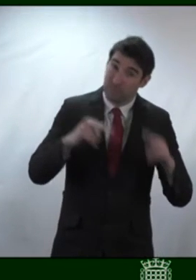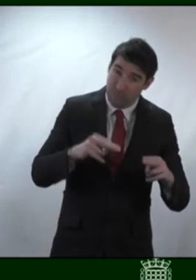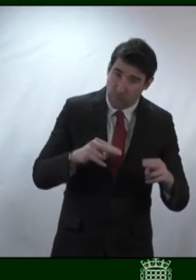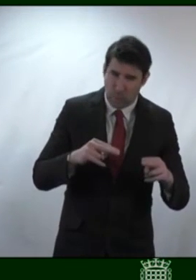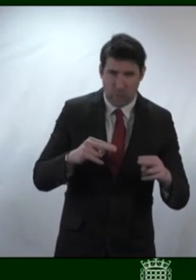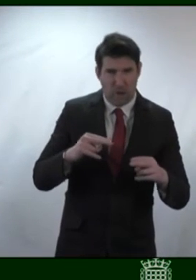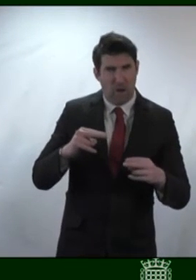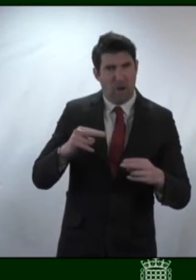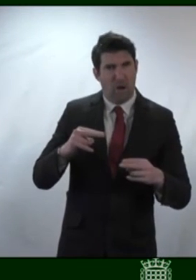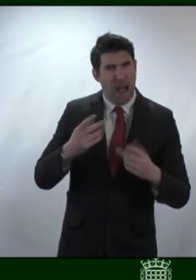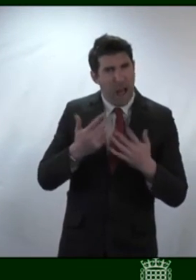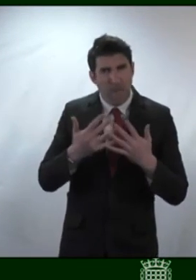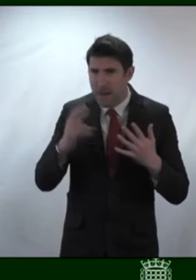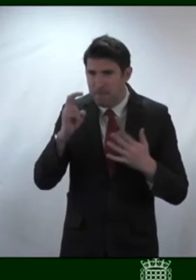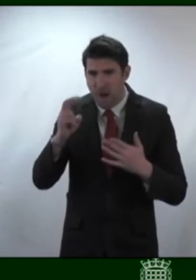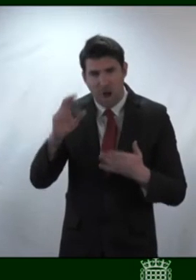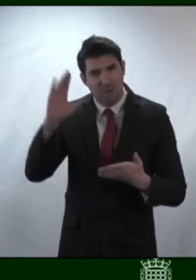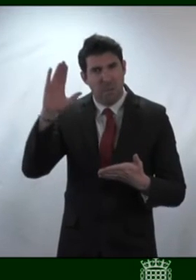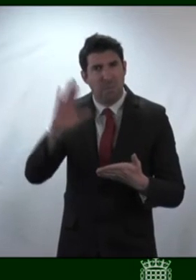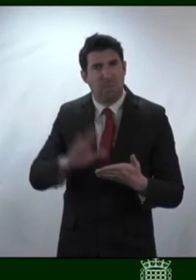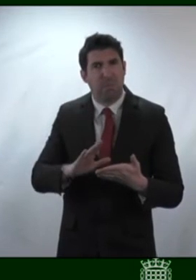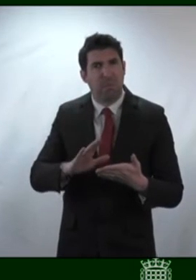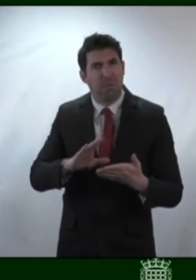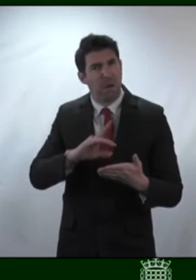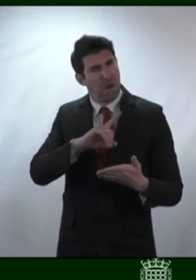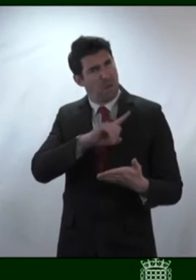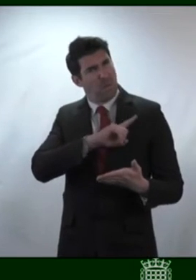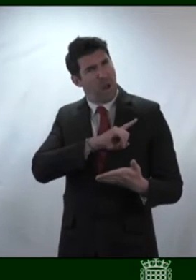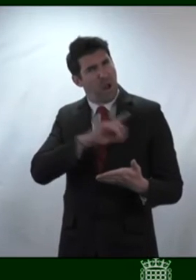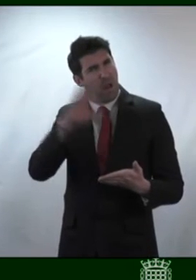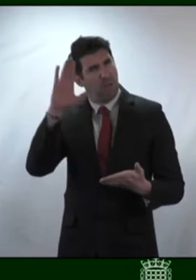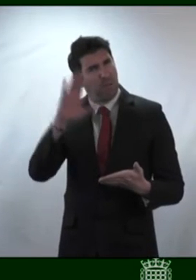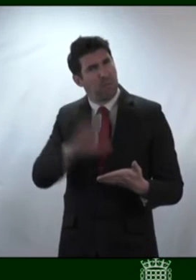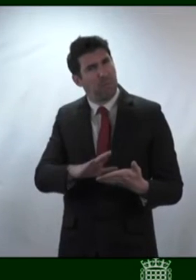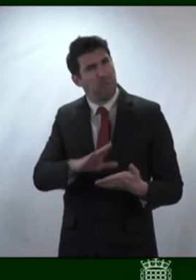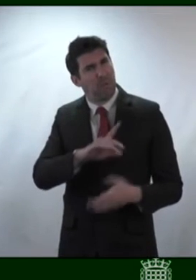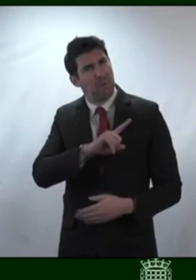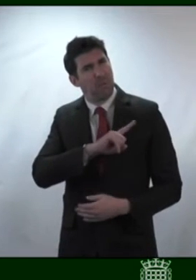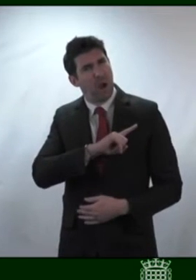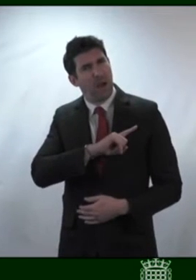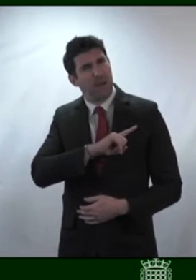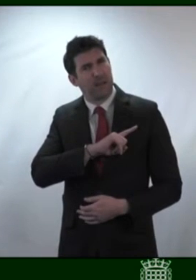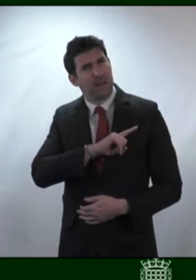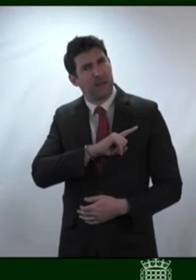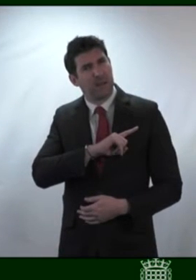when it comes to supporting the bus building sector? With COP26 less than a year away,